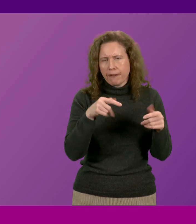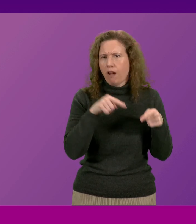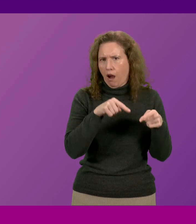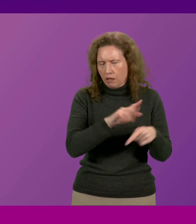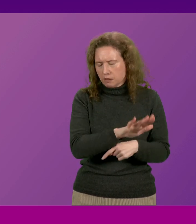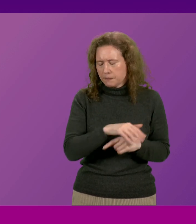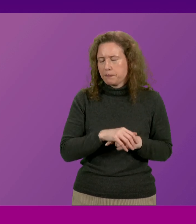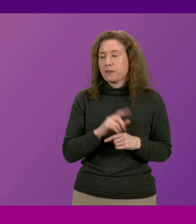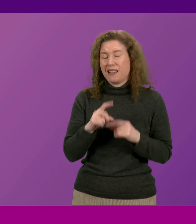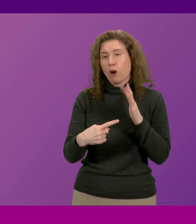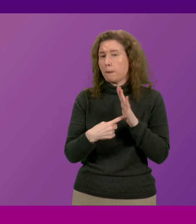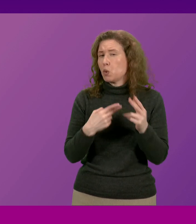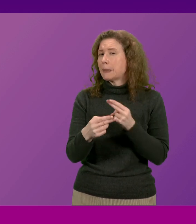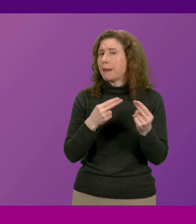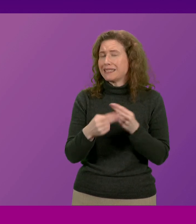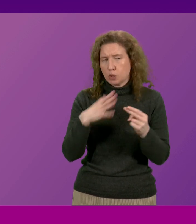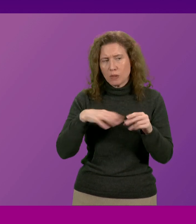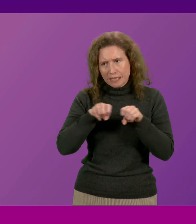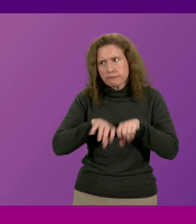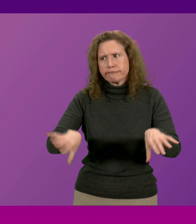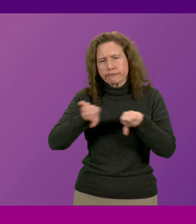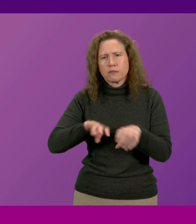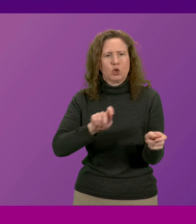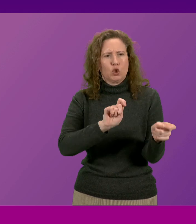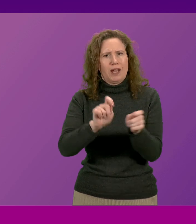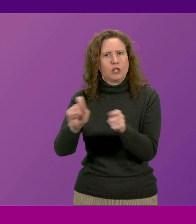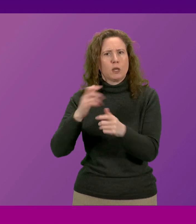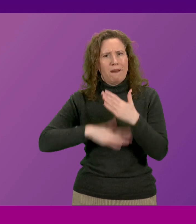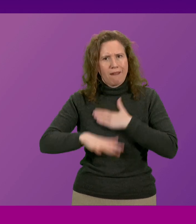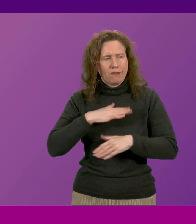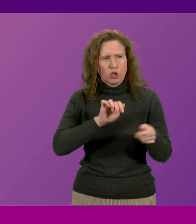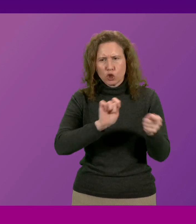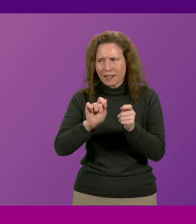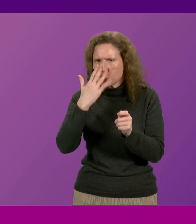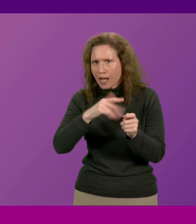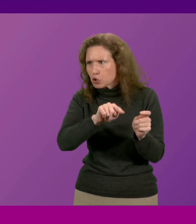important messages have to be communicated to change behaviour and to make people aware